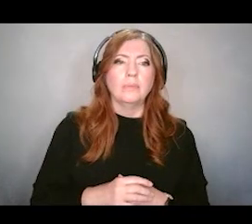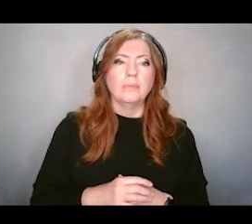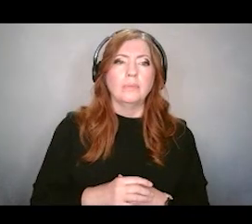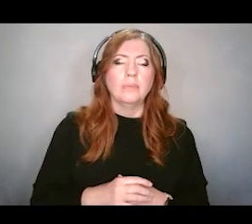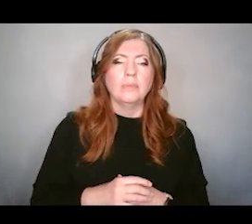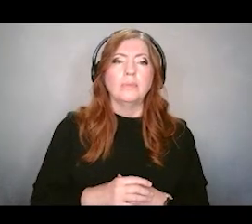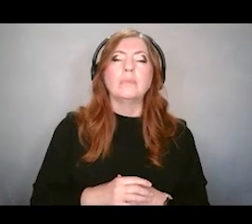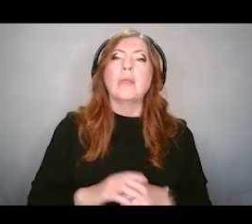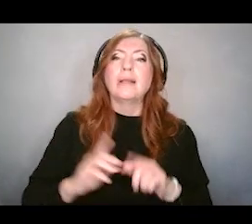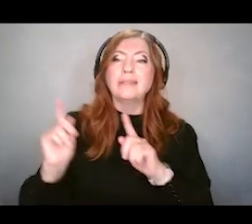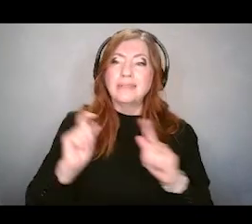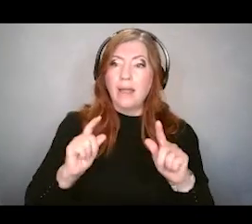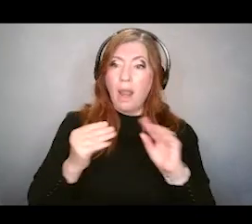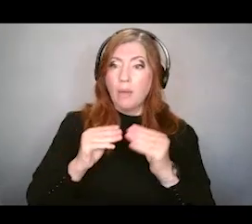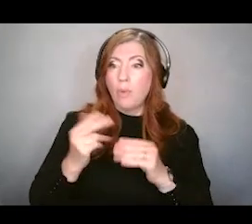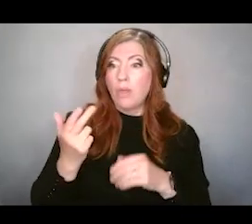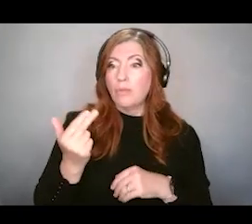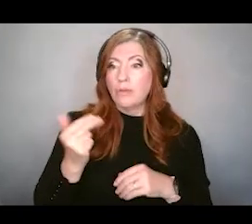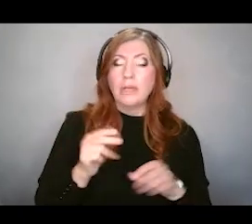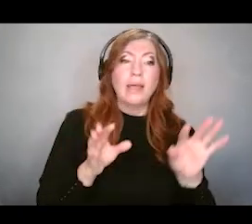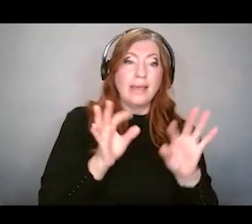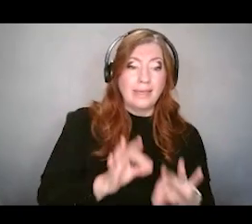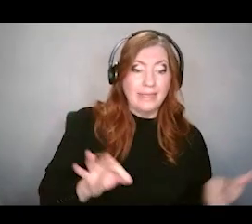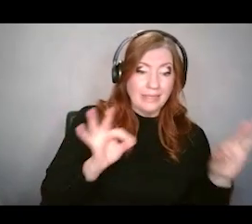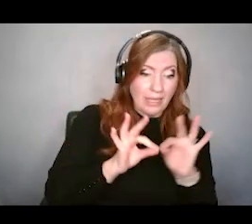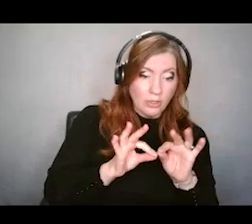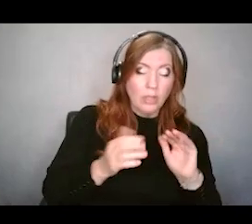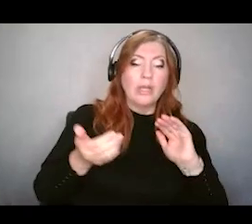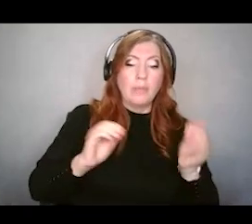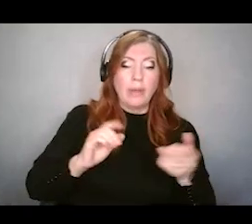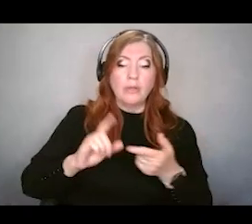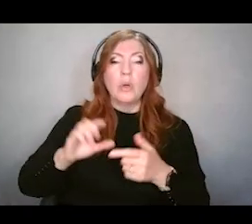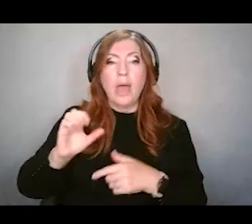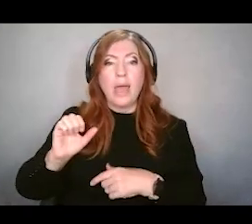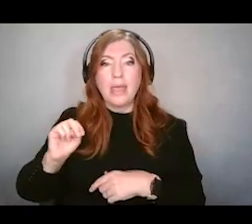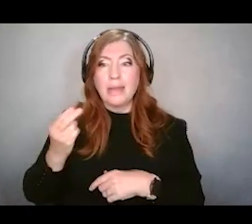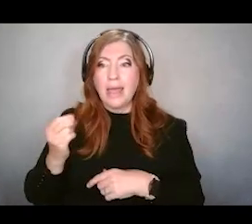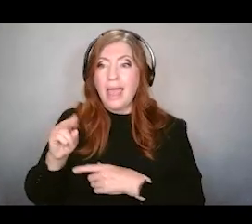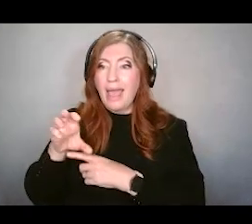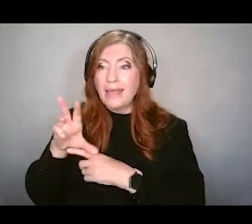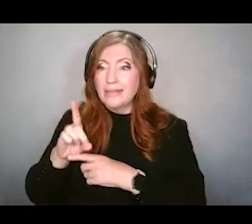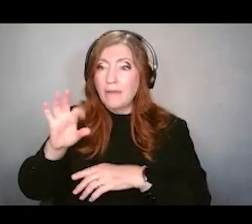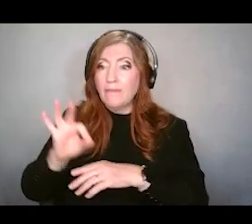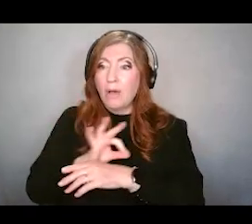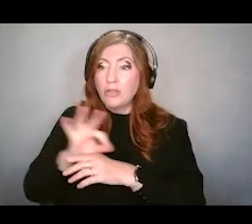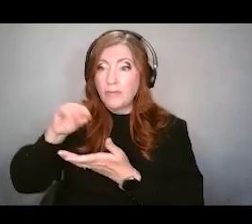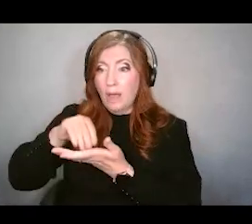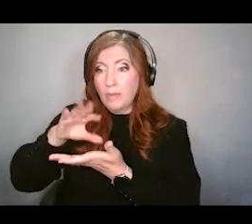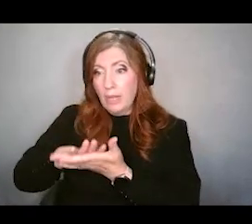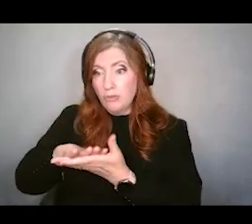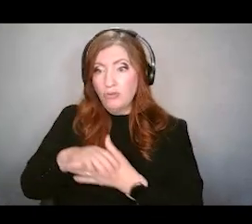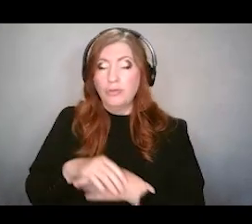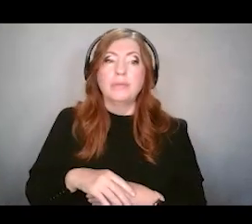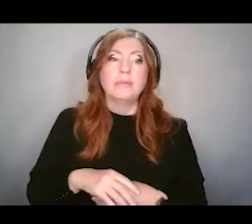Slide 13, Essential vs. Enhanced Functions of Documentation.